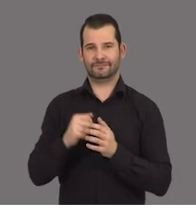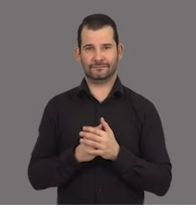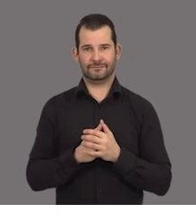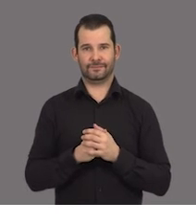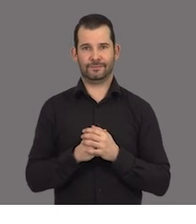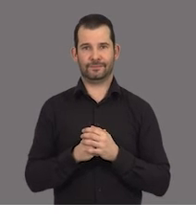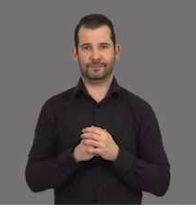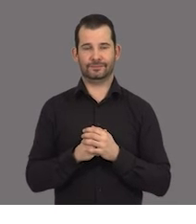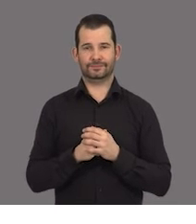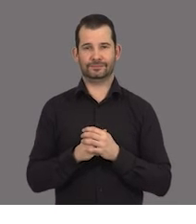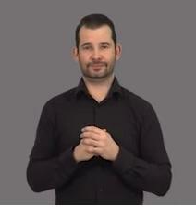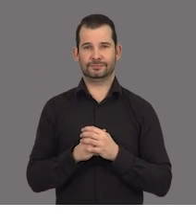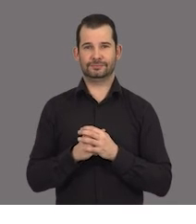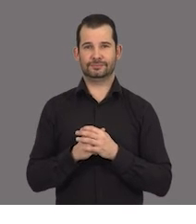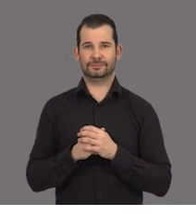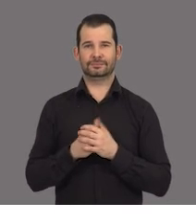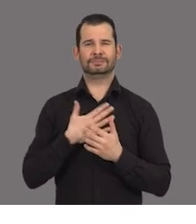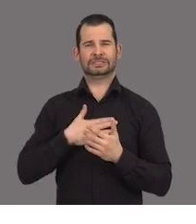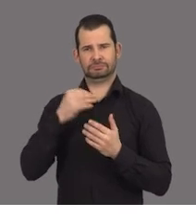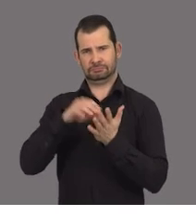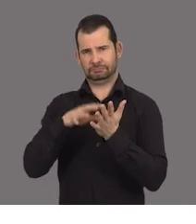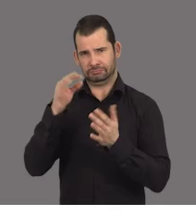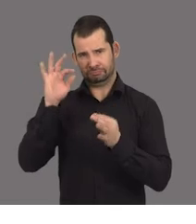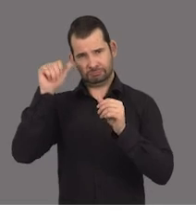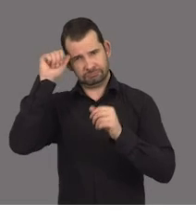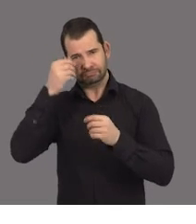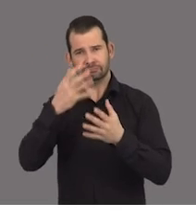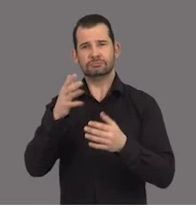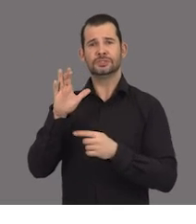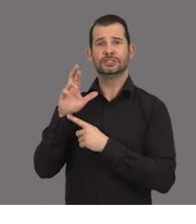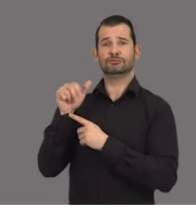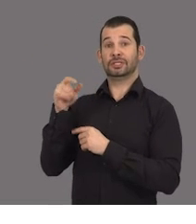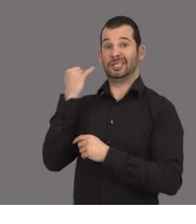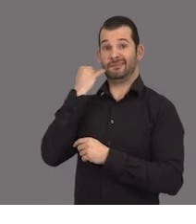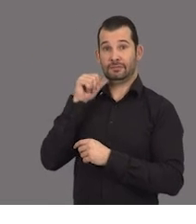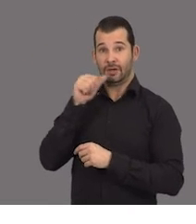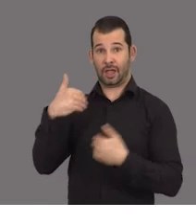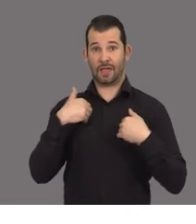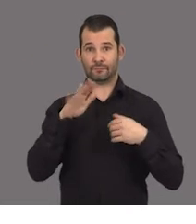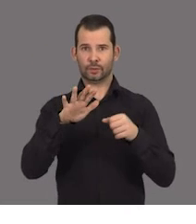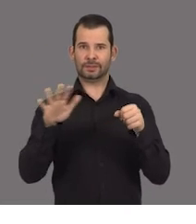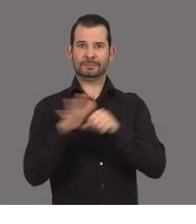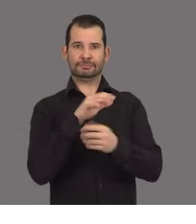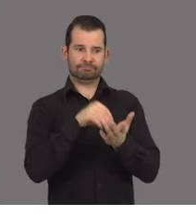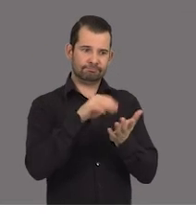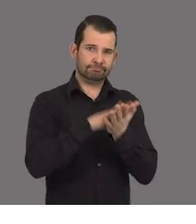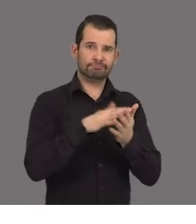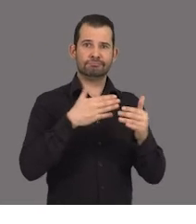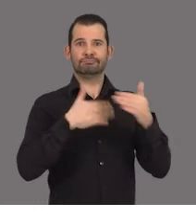Please note, if the CRA does not have your complete date of birth on record, you